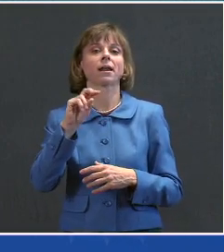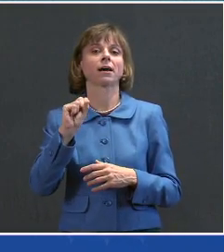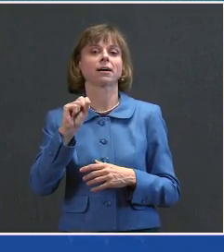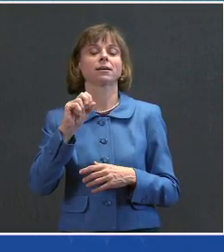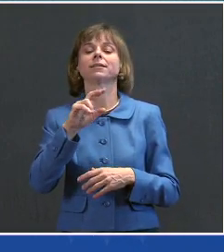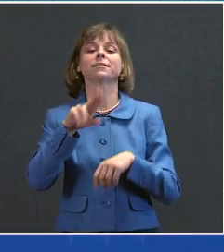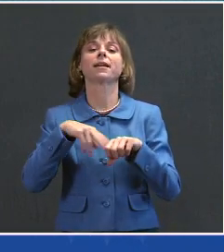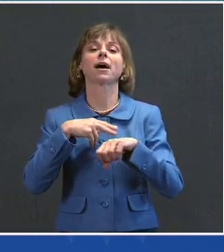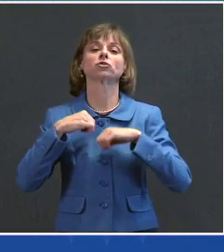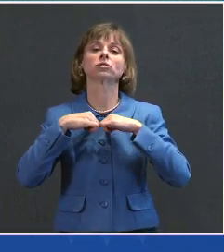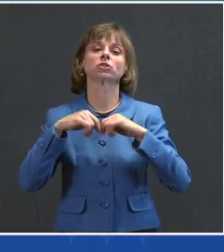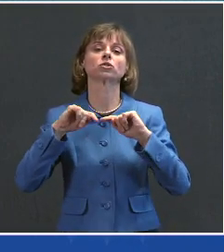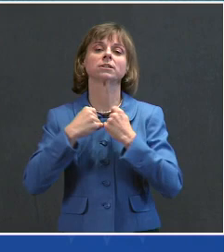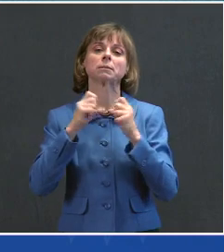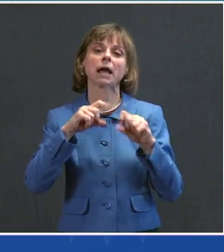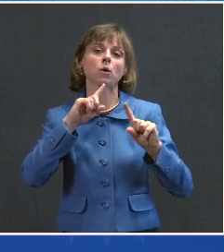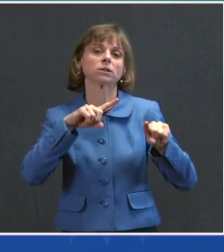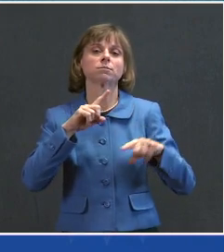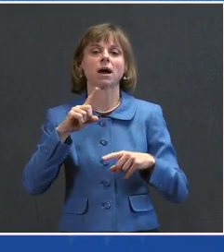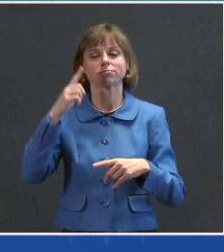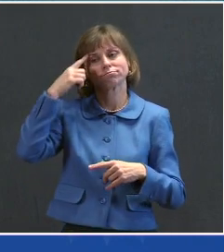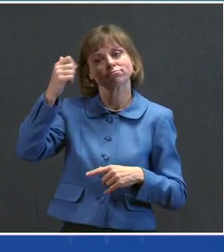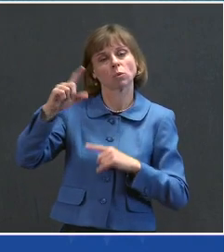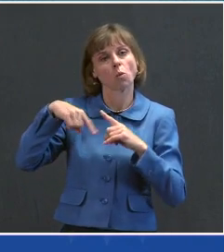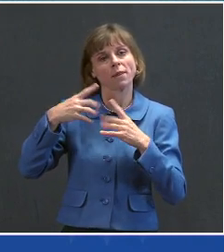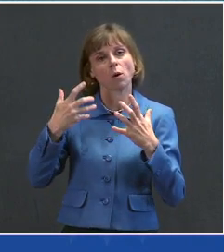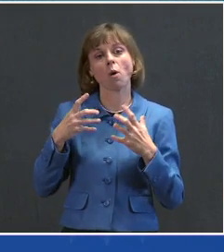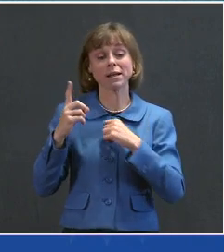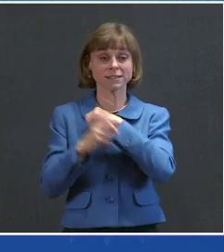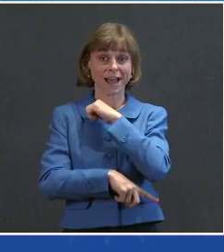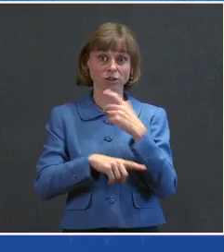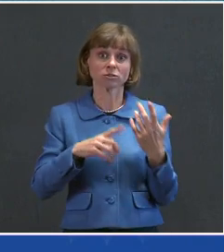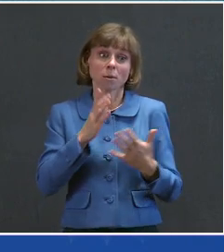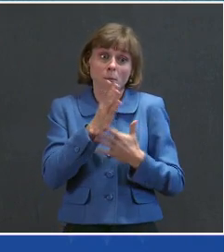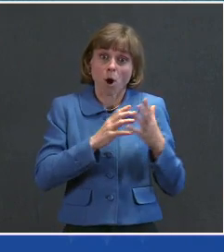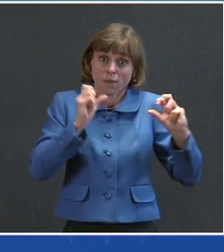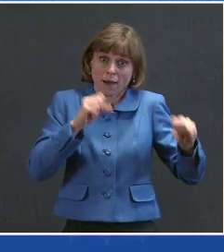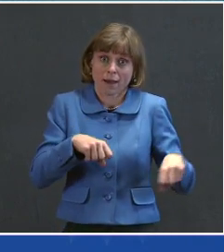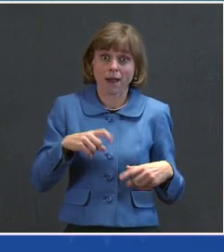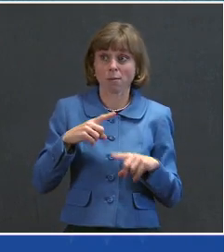Certainly sanctions is part of that, but they reserve the right to respond in a manner seen